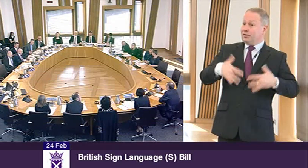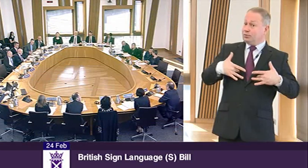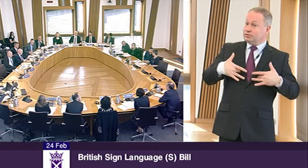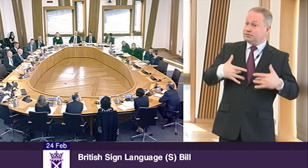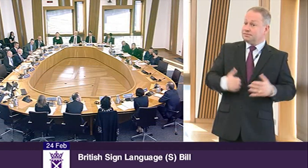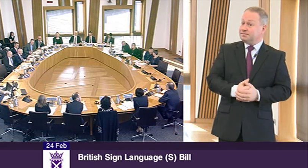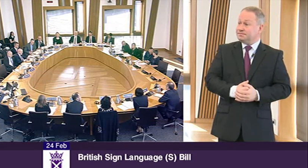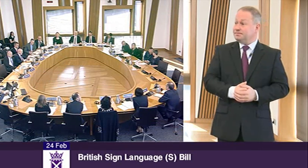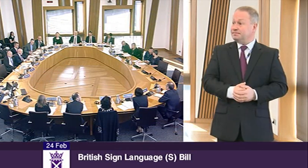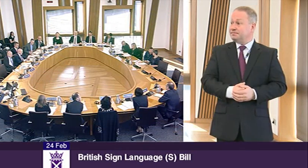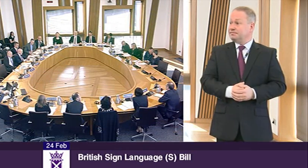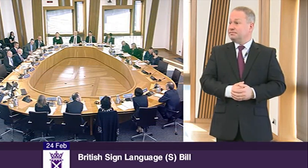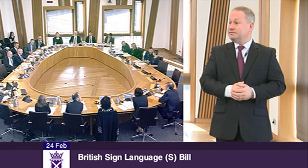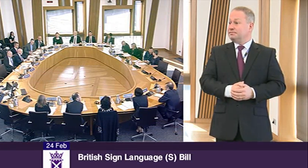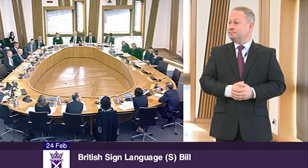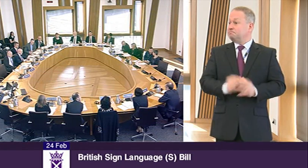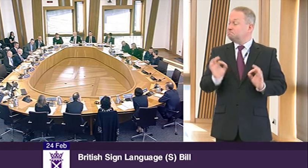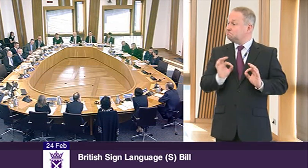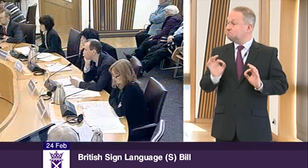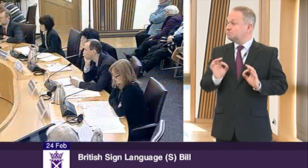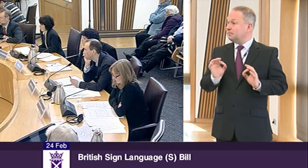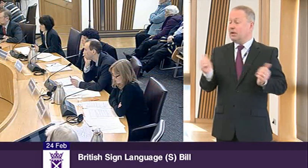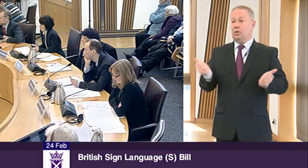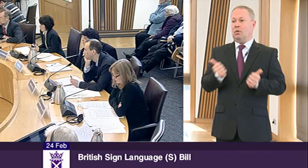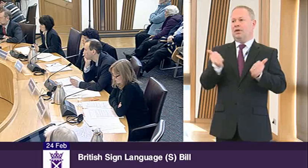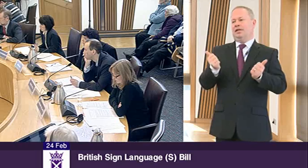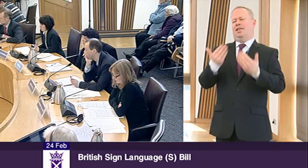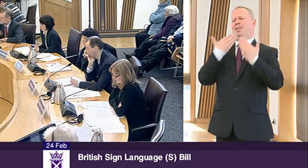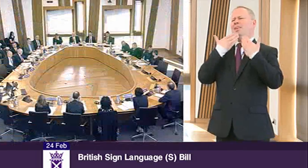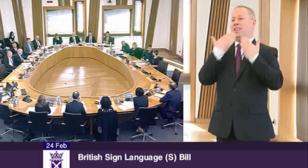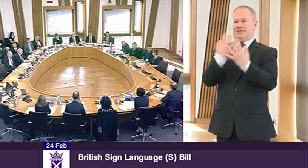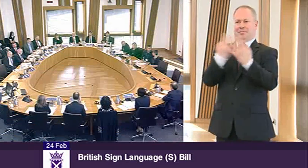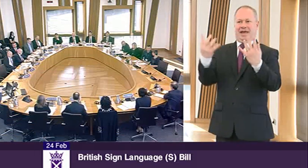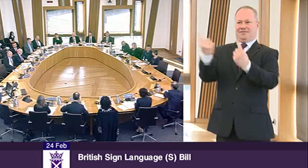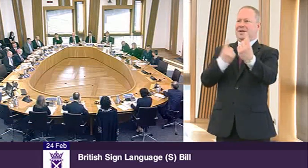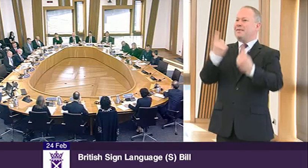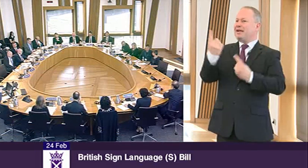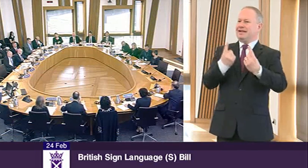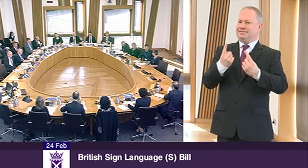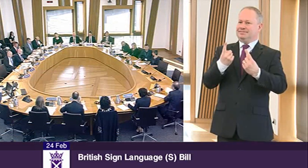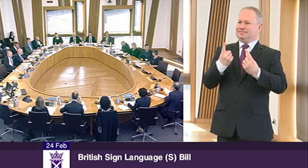The Convener: As there are no further questions, I thank you for coming along this morning.